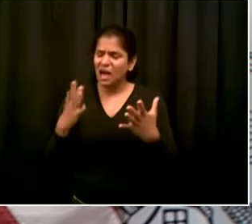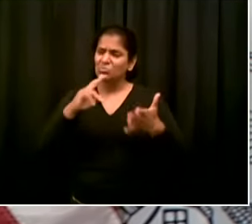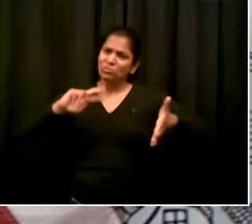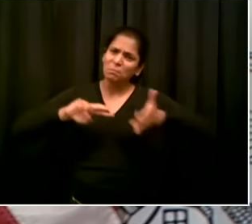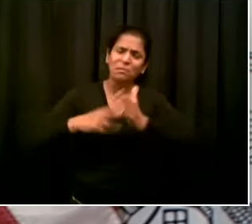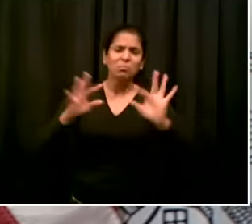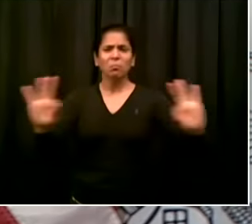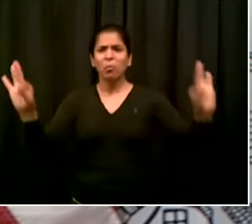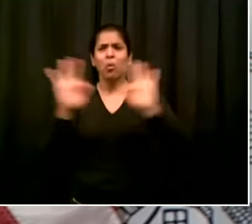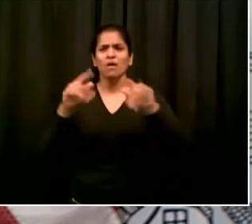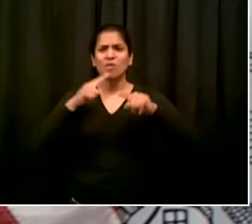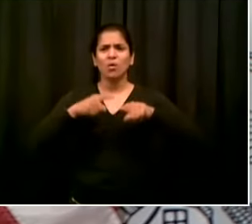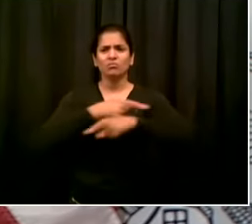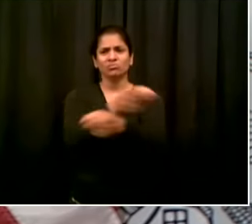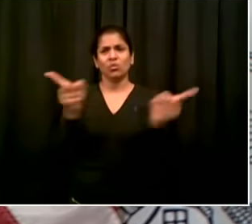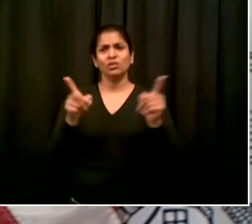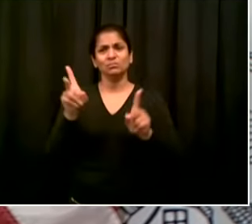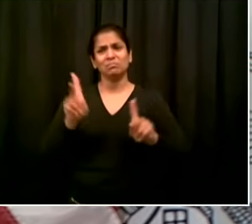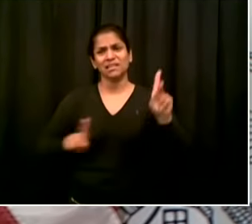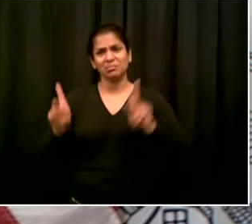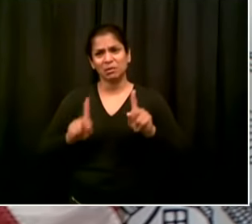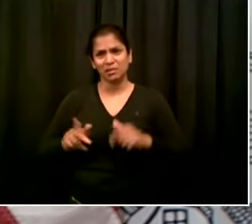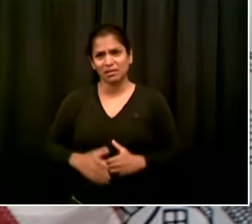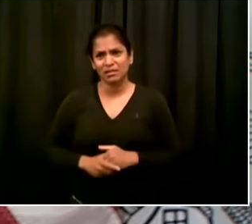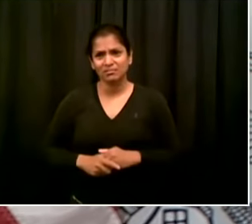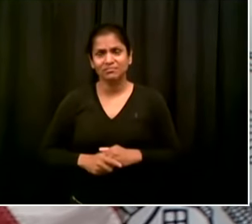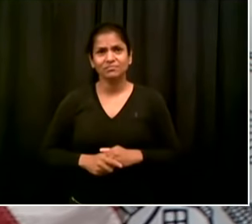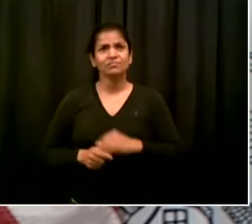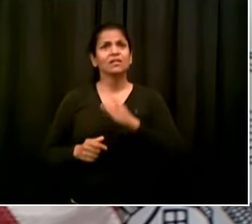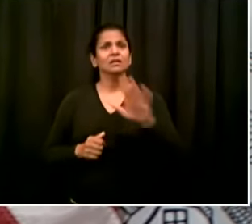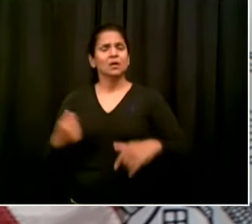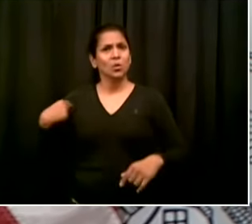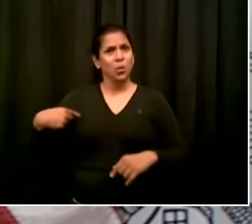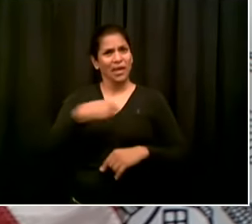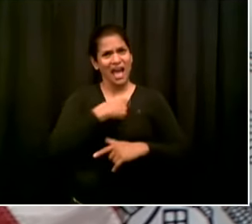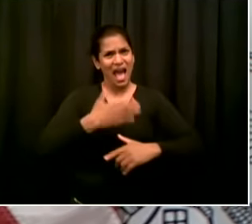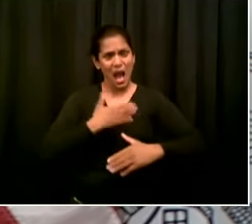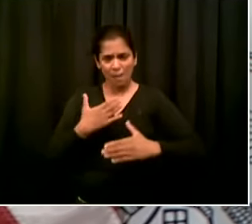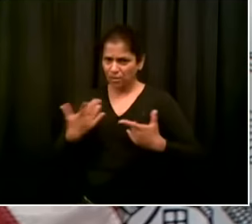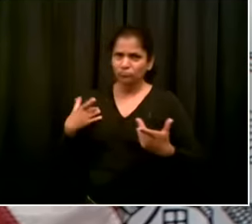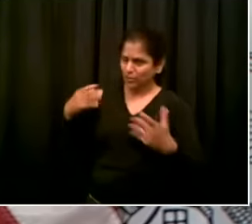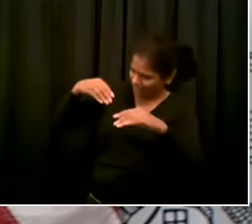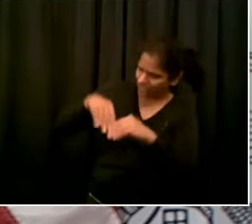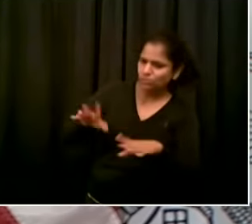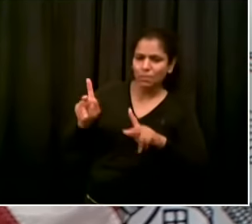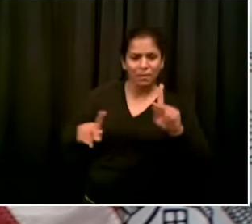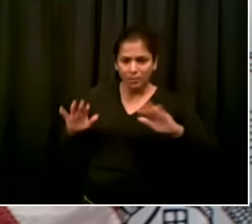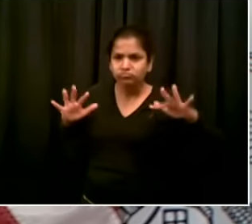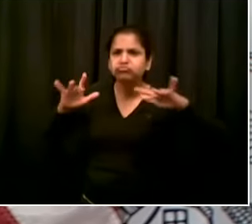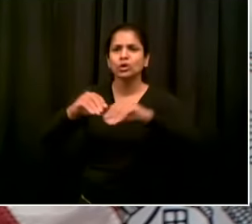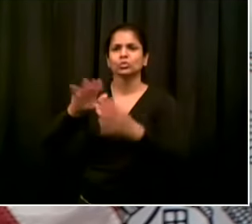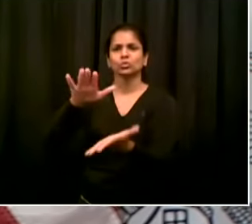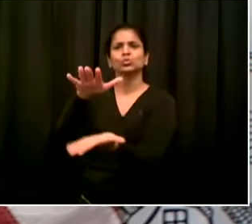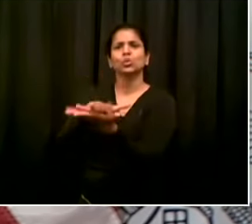CHT AWITH A 3RD GRADE YOUNG GIRL. SHE WAS BUBBLY AND EXCITED AND BRIMMING WITH ENERGY TO GET TO